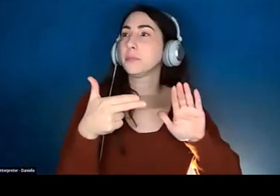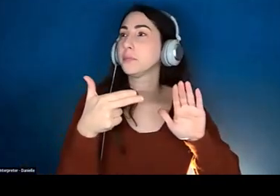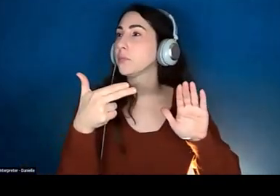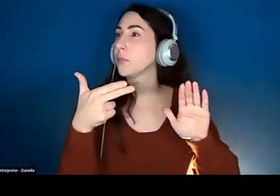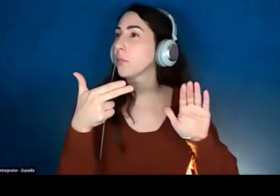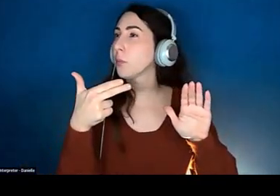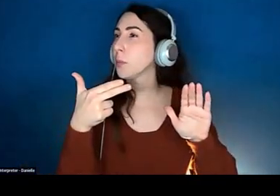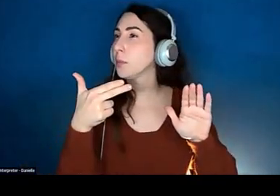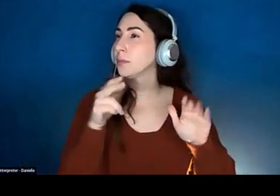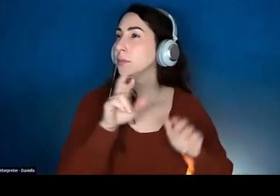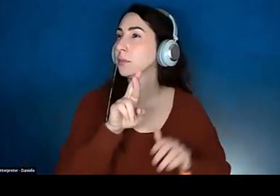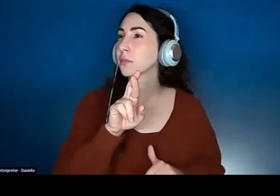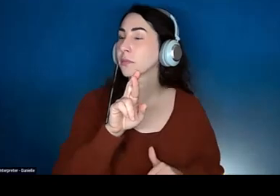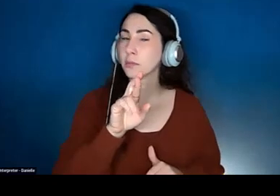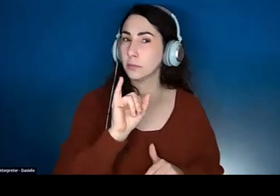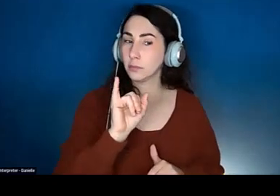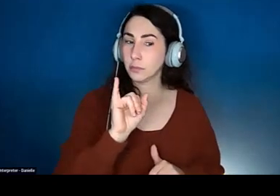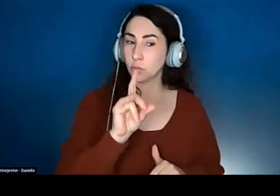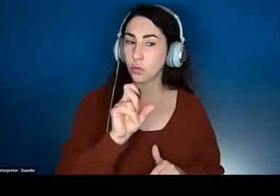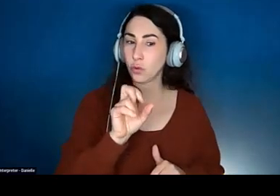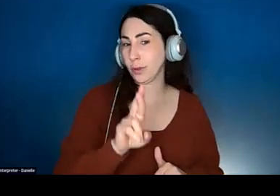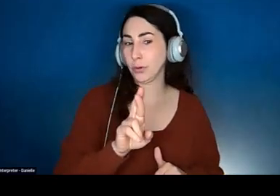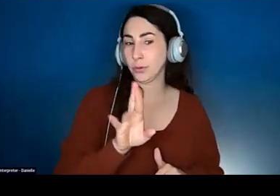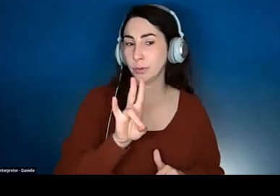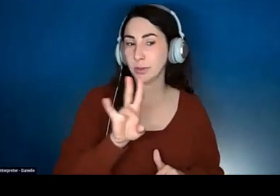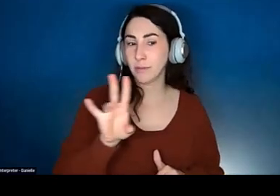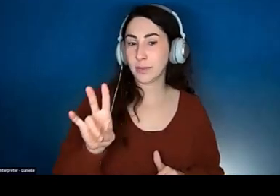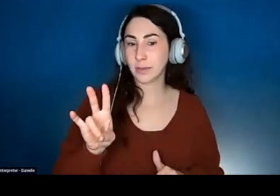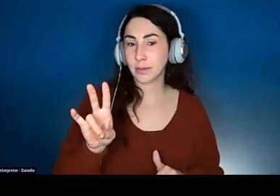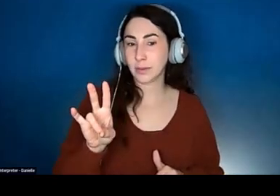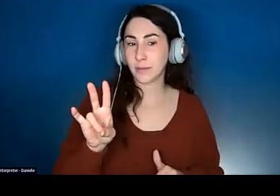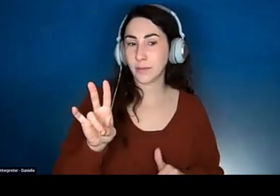77. It didn't have a fancier name at the time.